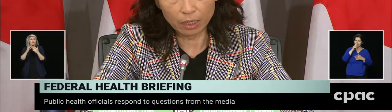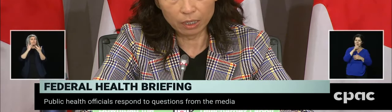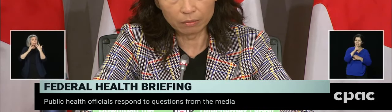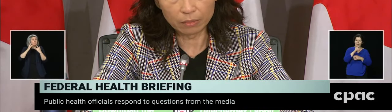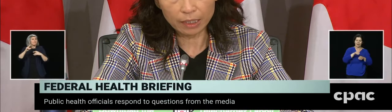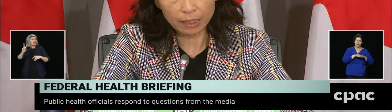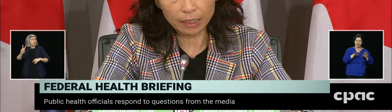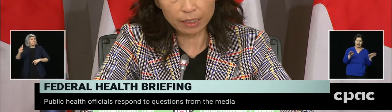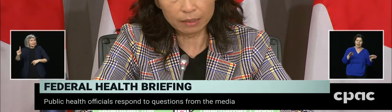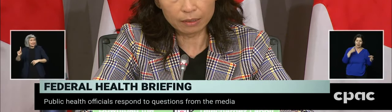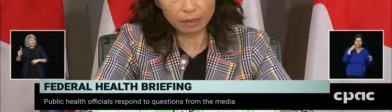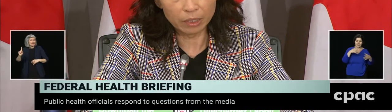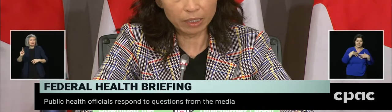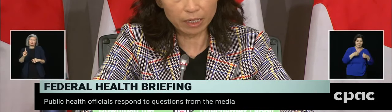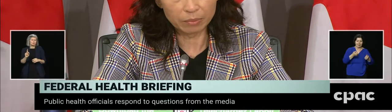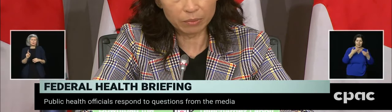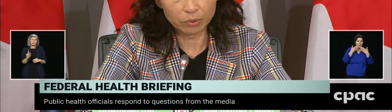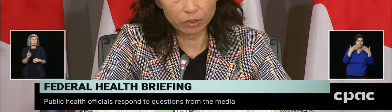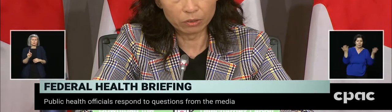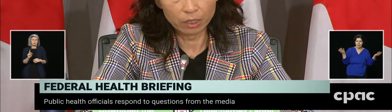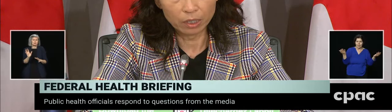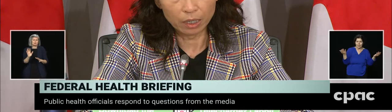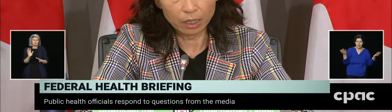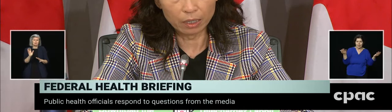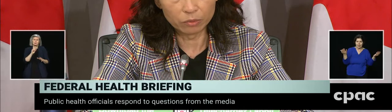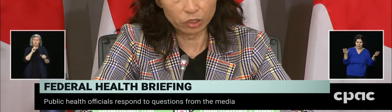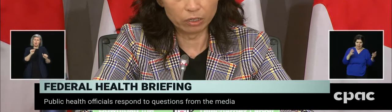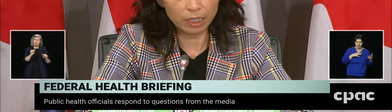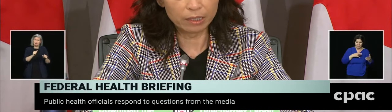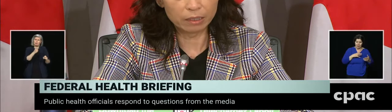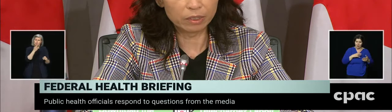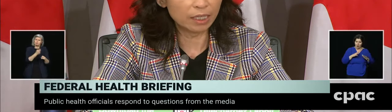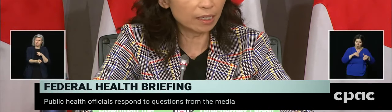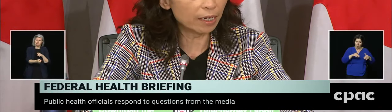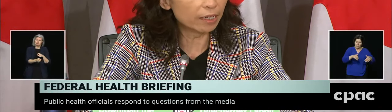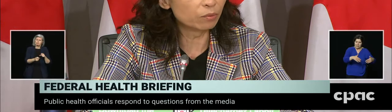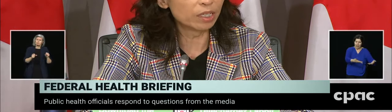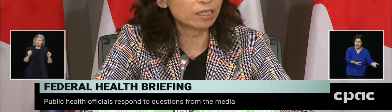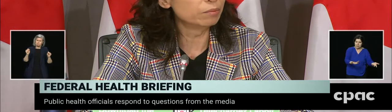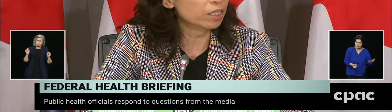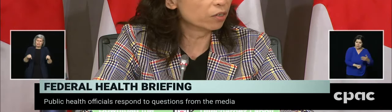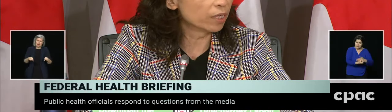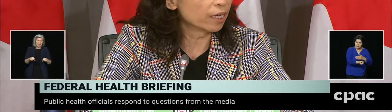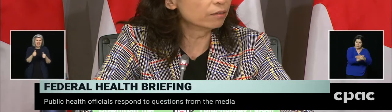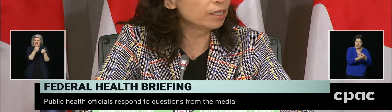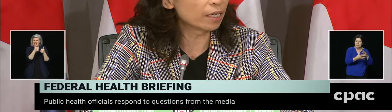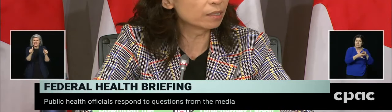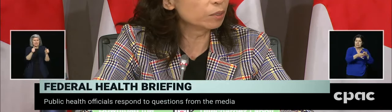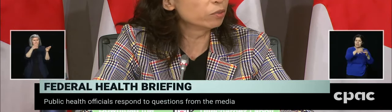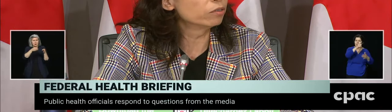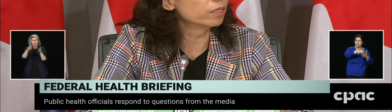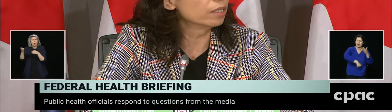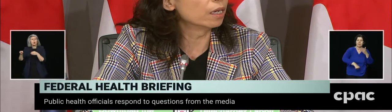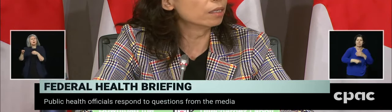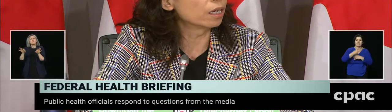GENERAL, AND THERE'S ACTUAL MEDICAL OUTCOMES OF THAT. SO IT IS SOMETHING THAT PEOPLE